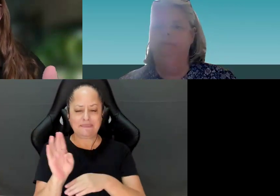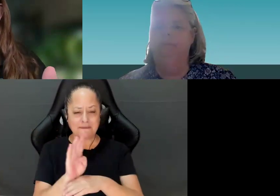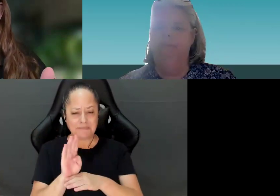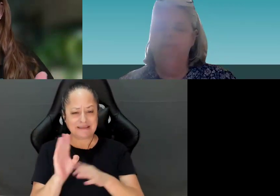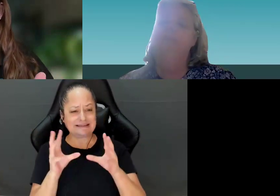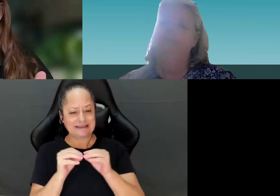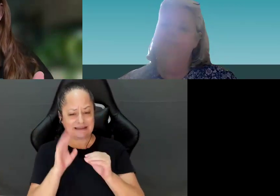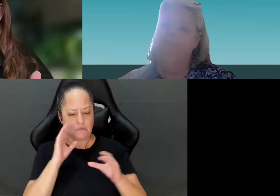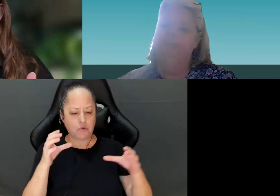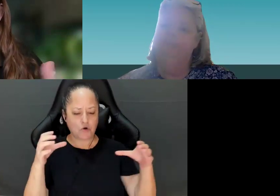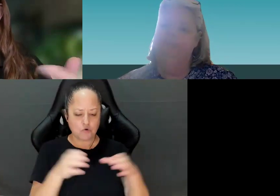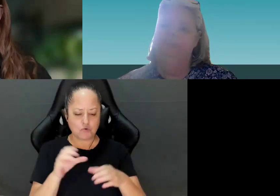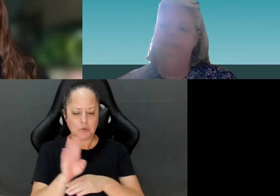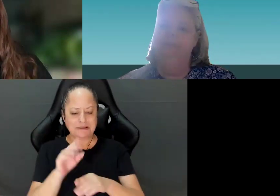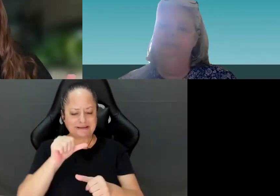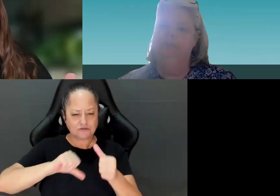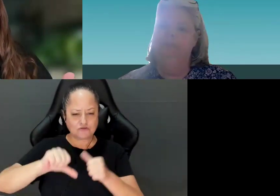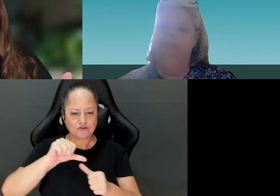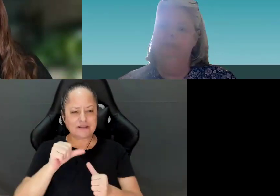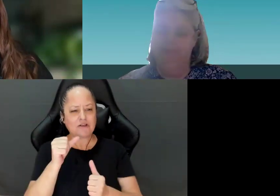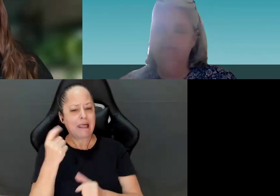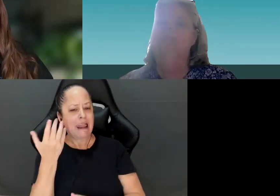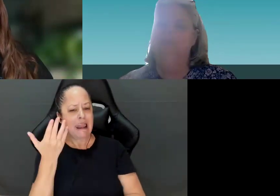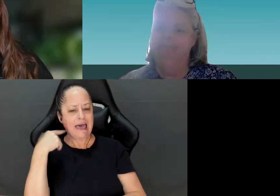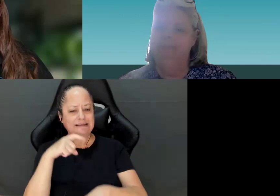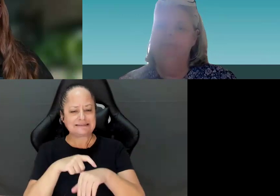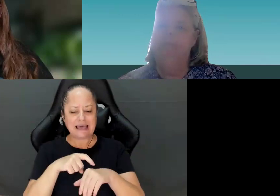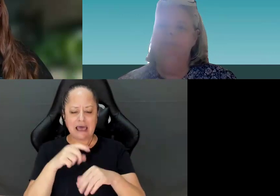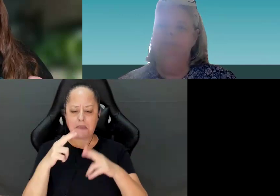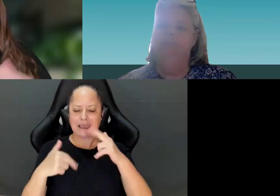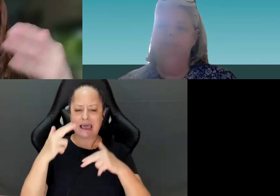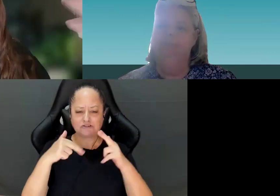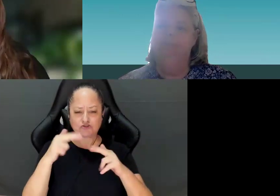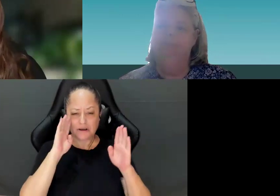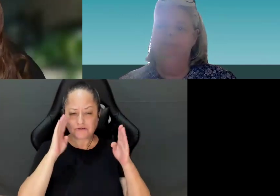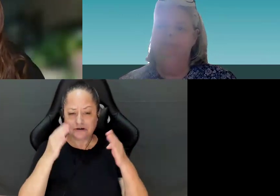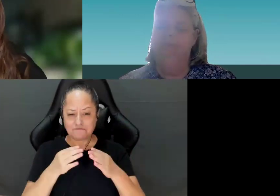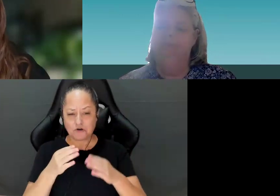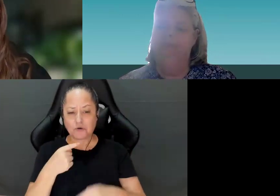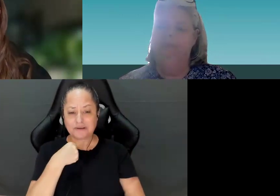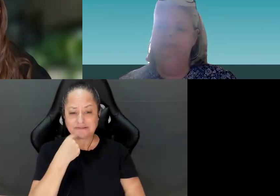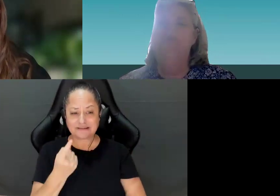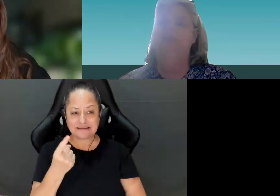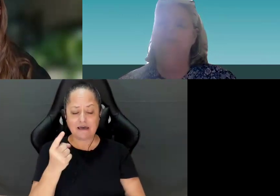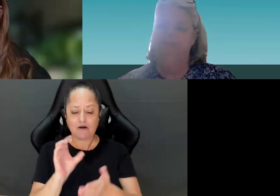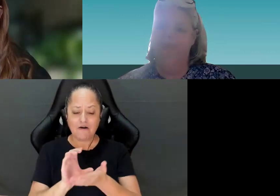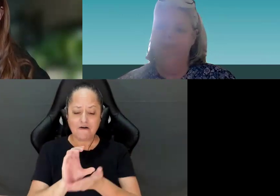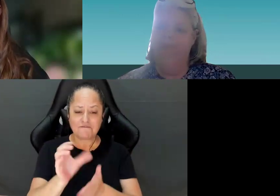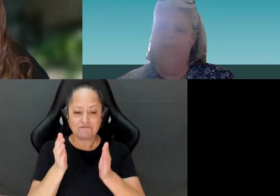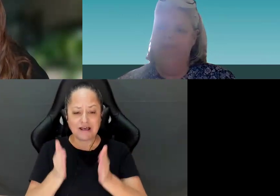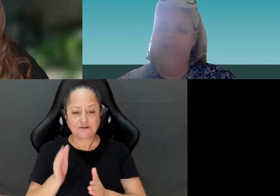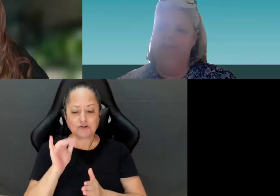The last one we did was construction focused and tell the funders in that program, maybe